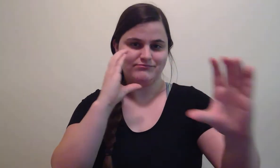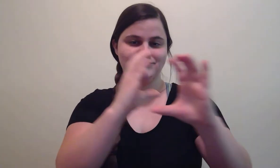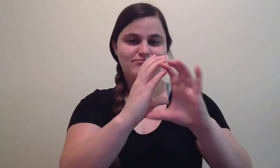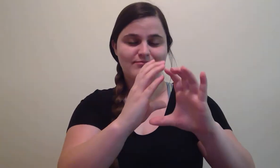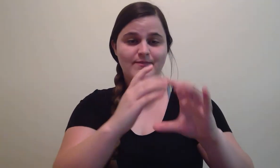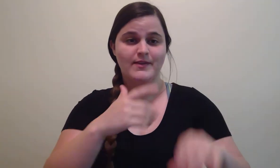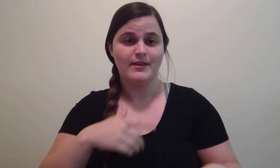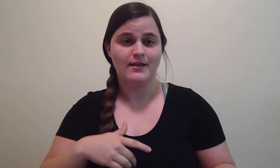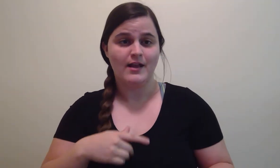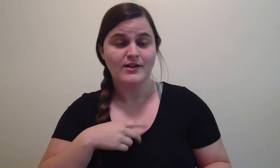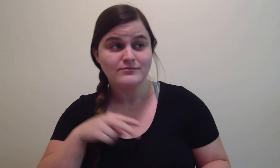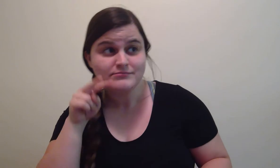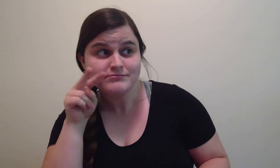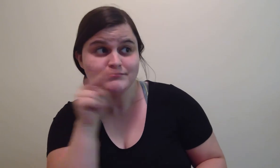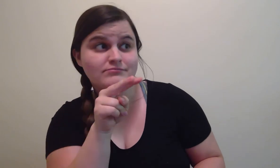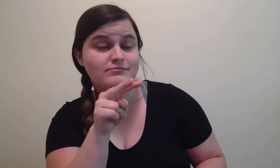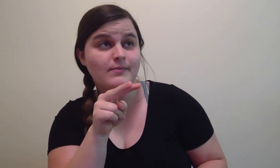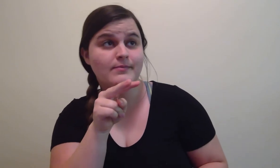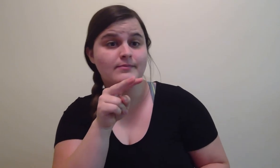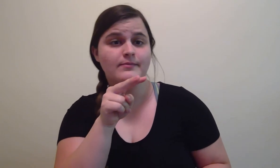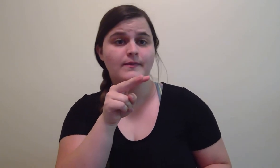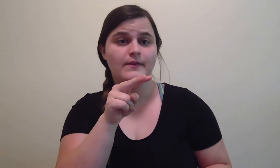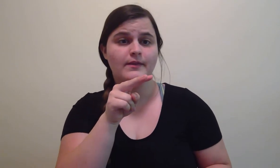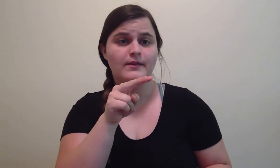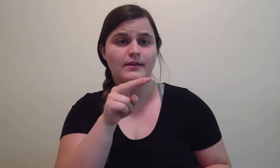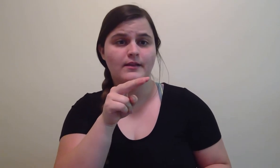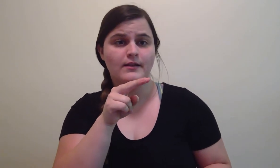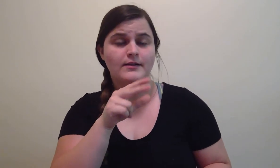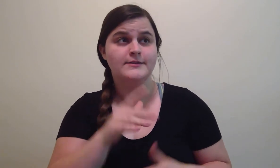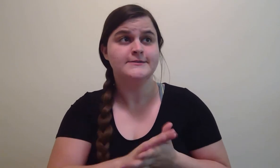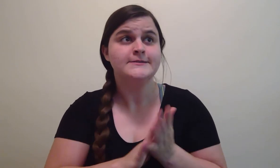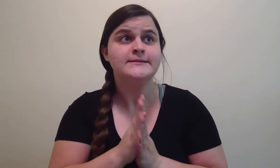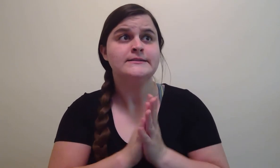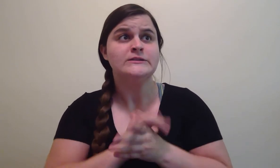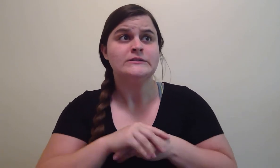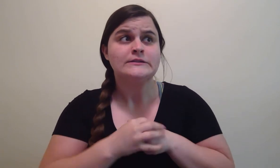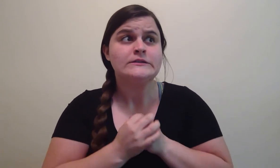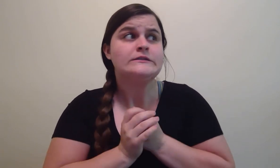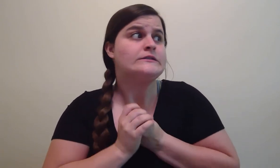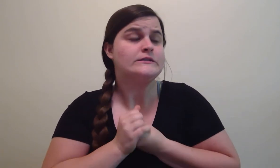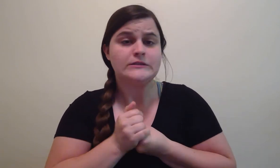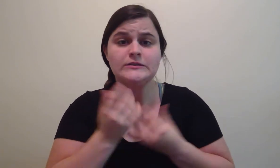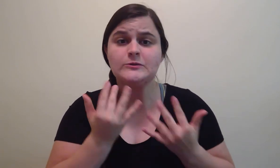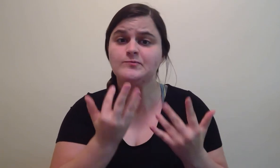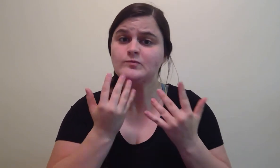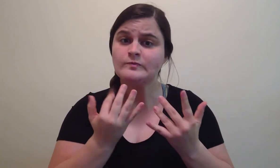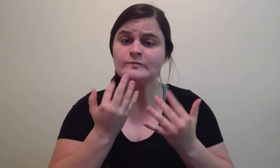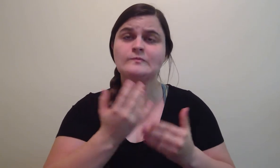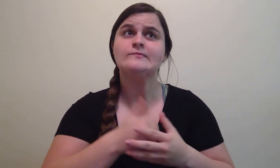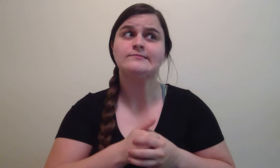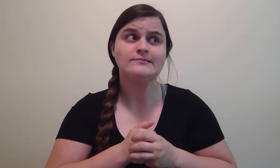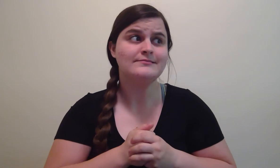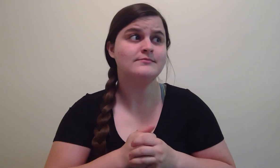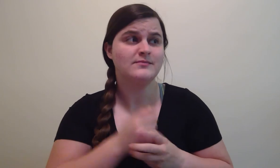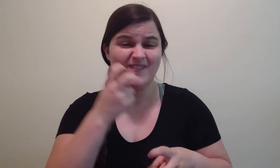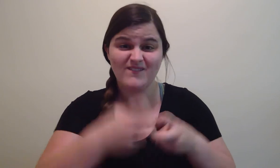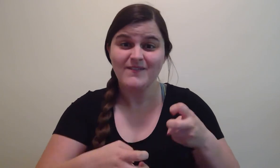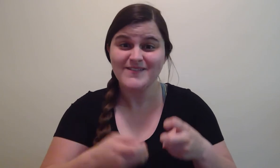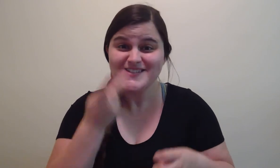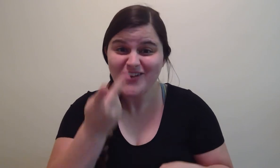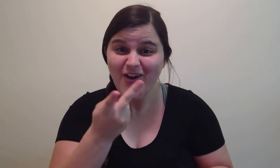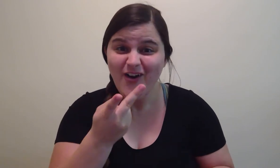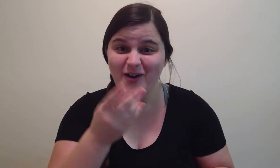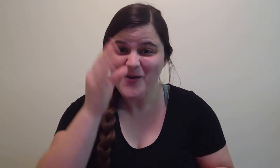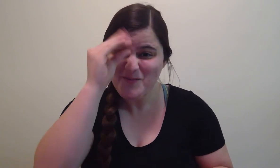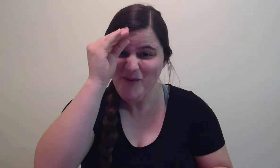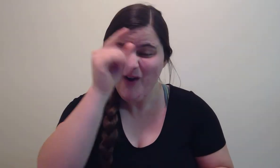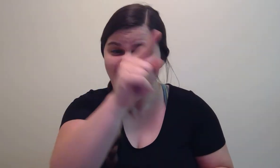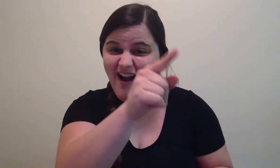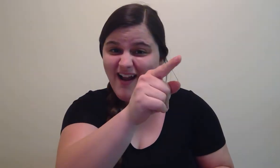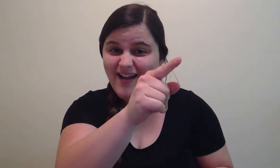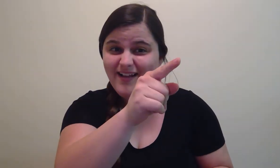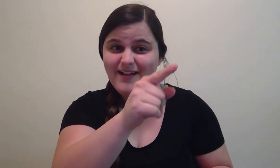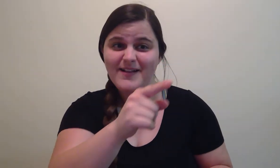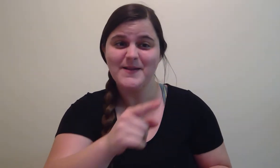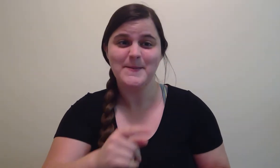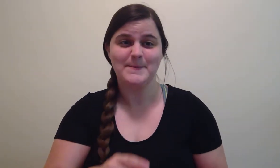I stood outside for a record breaking length of time, which was hard because there he was!